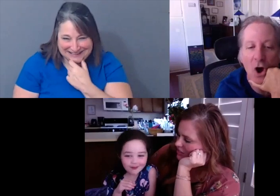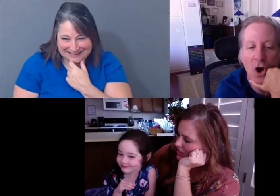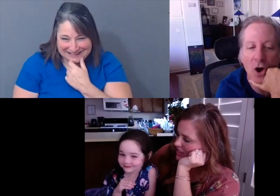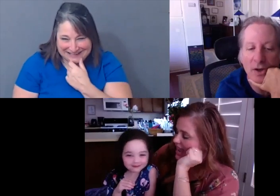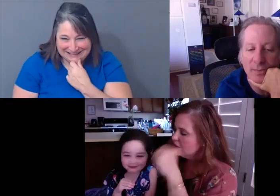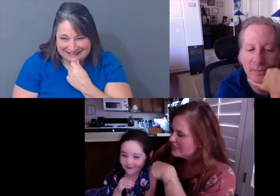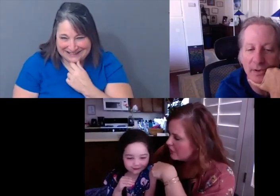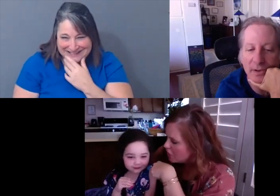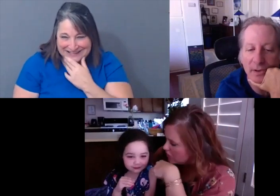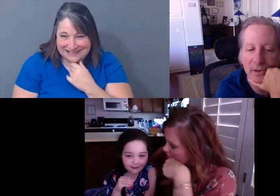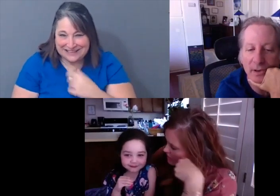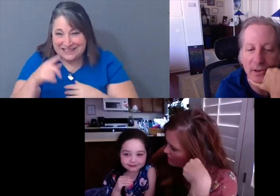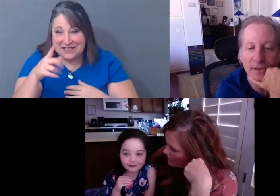no, you couldn't. Hey, do you want to tell the joke?